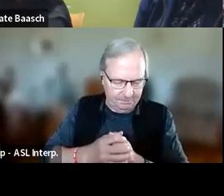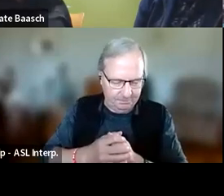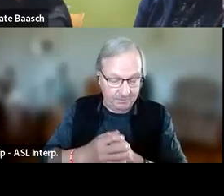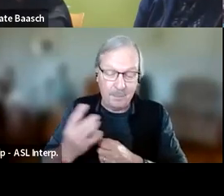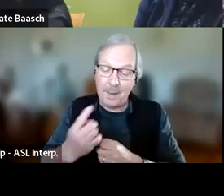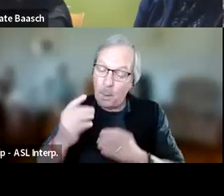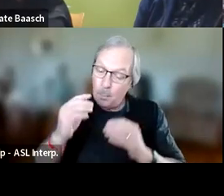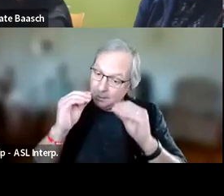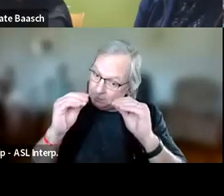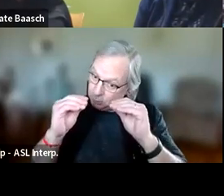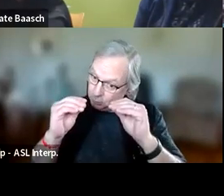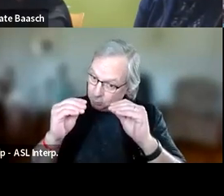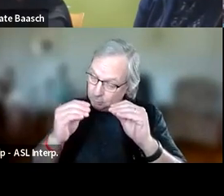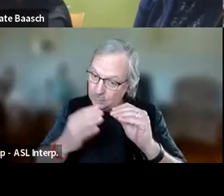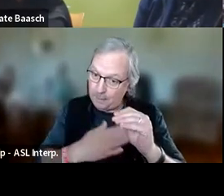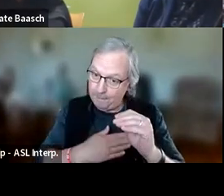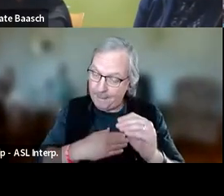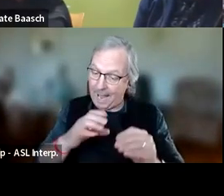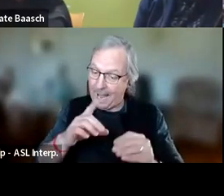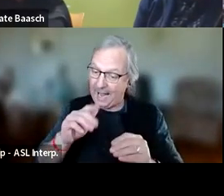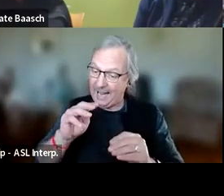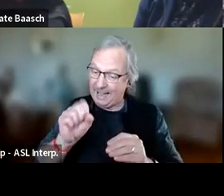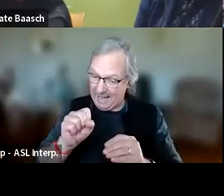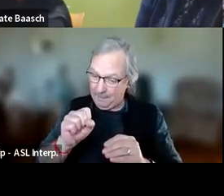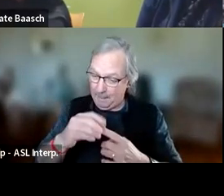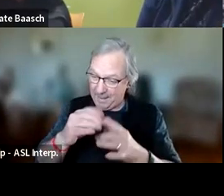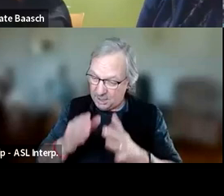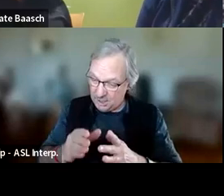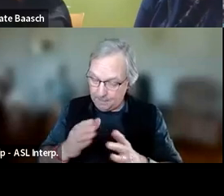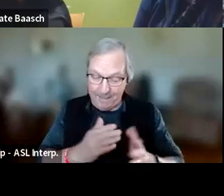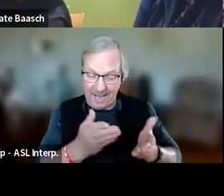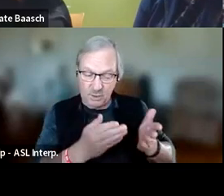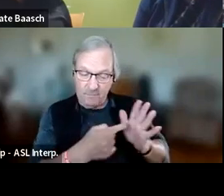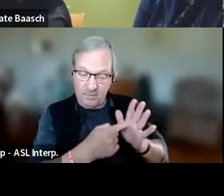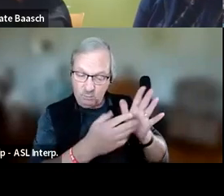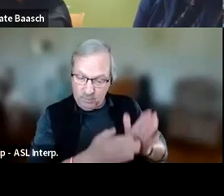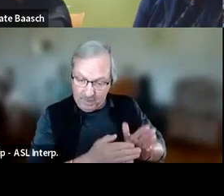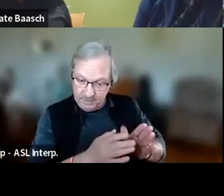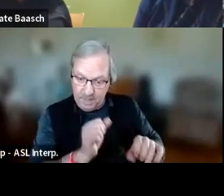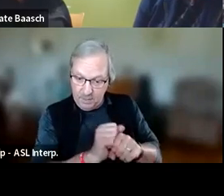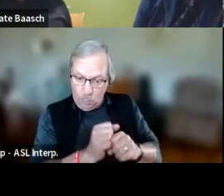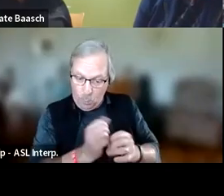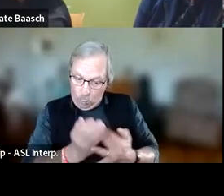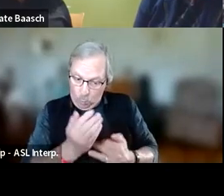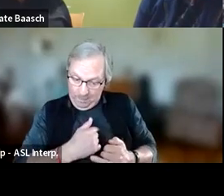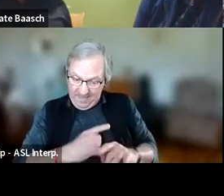my claim specialists and my service reps that worked through me in the different offices is,